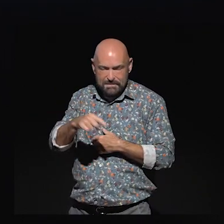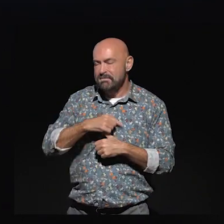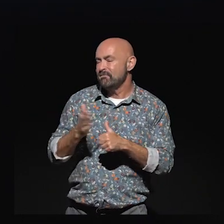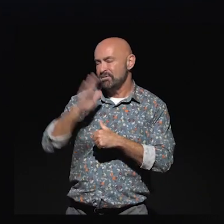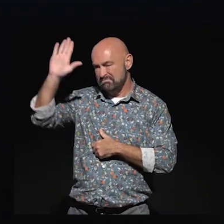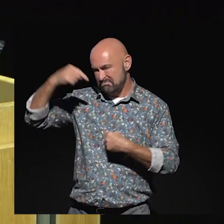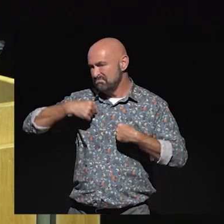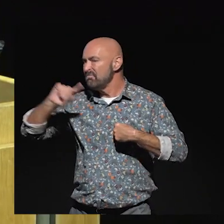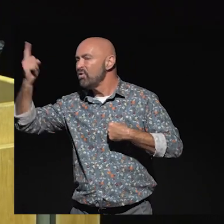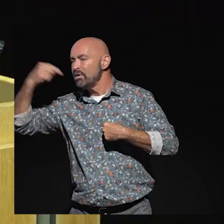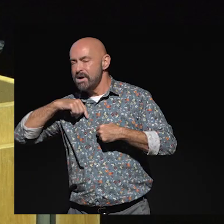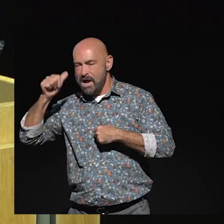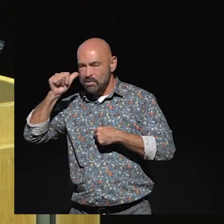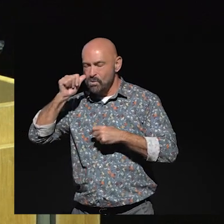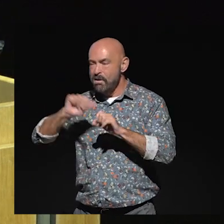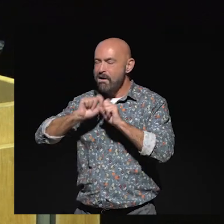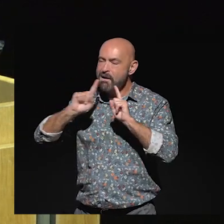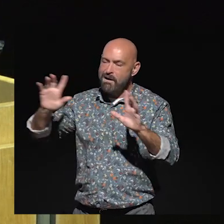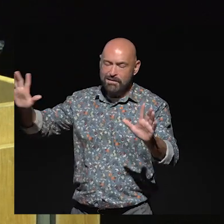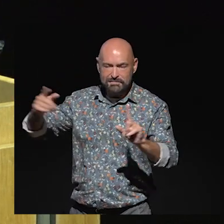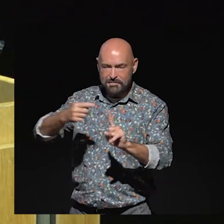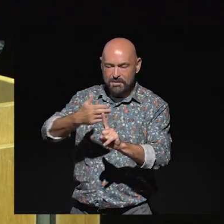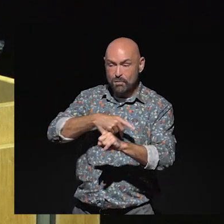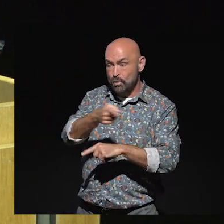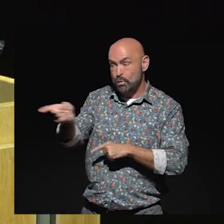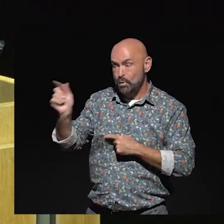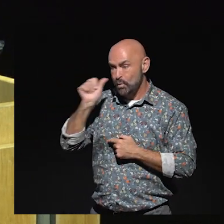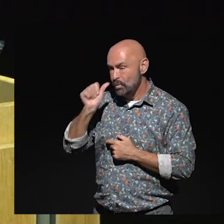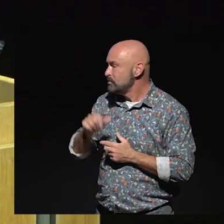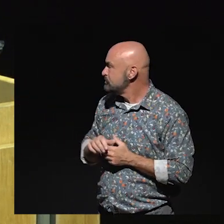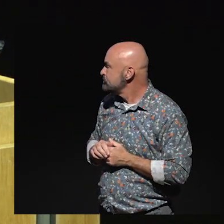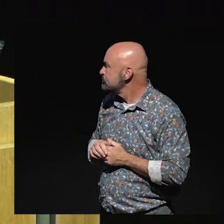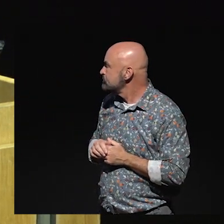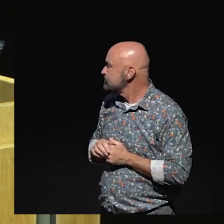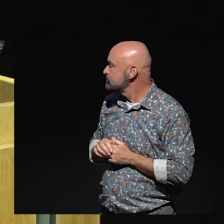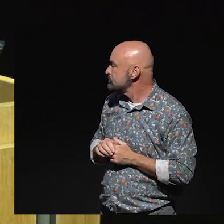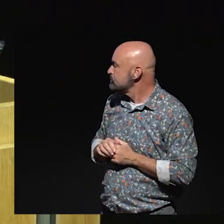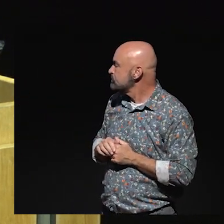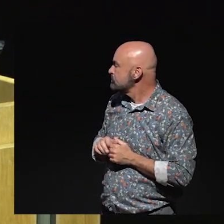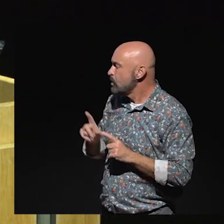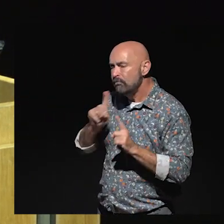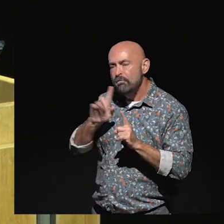"I knew how great it was before you did." Georges Duthuit, a great French critic,